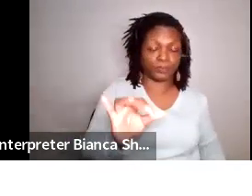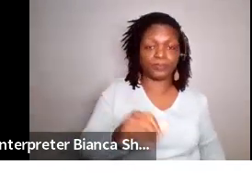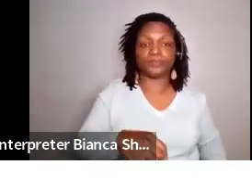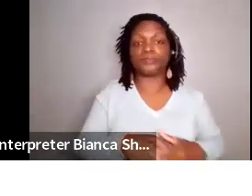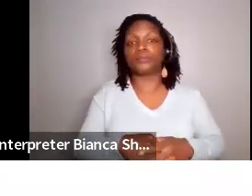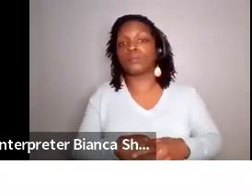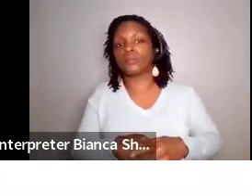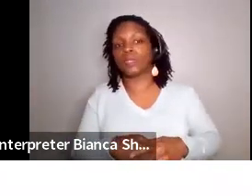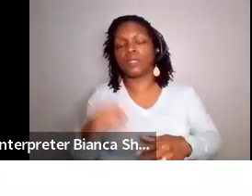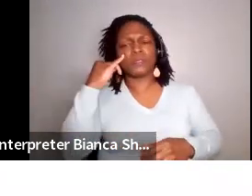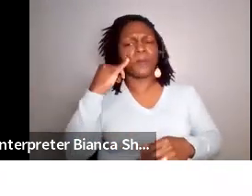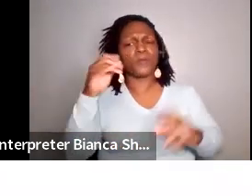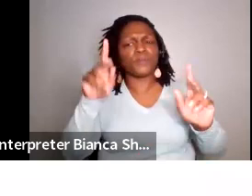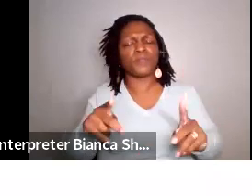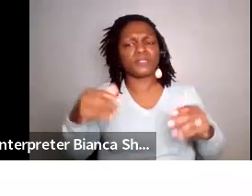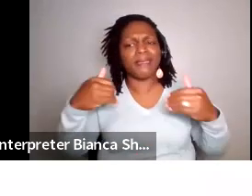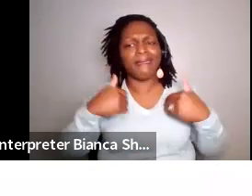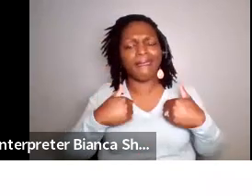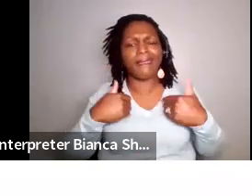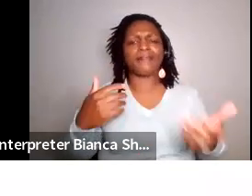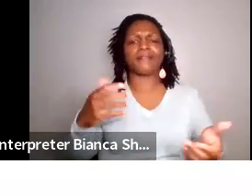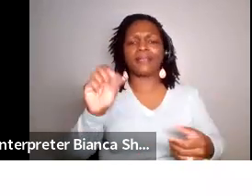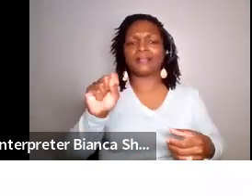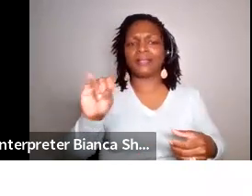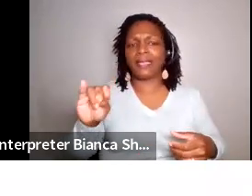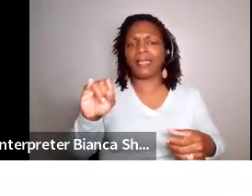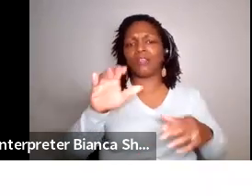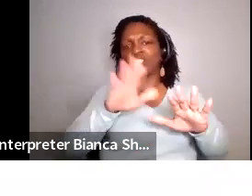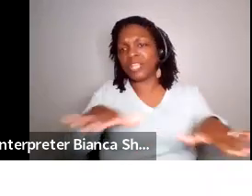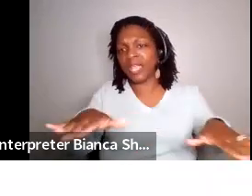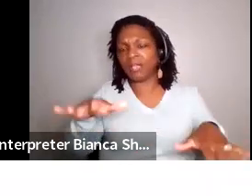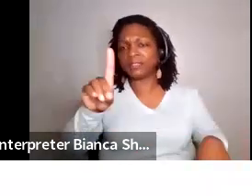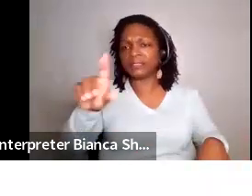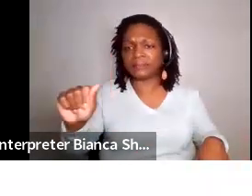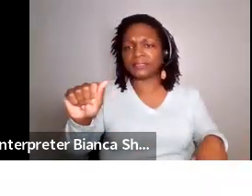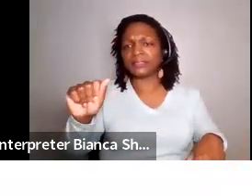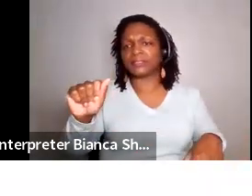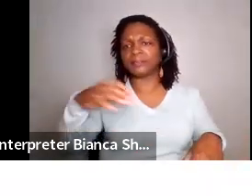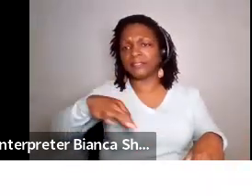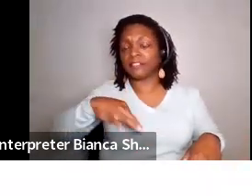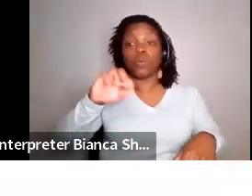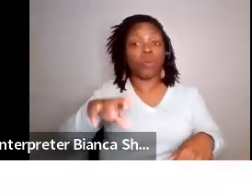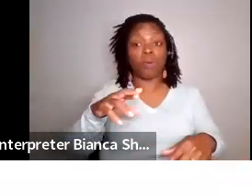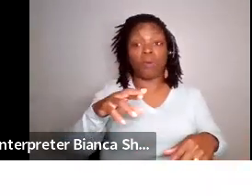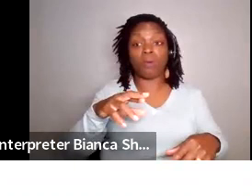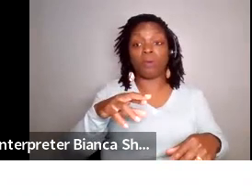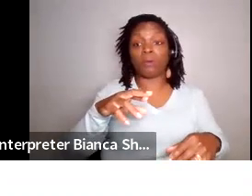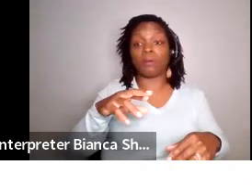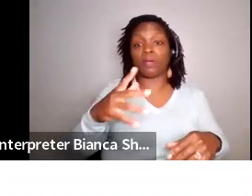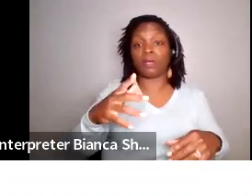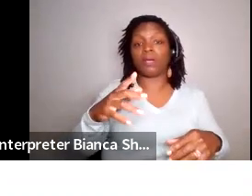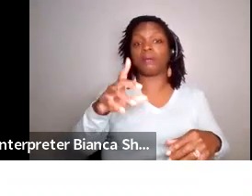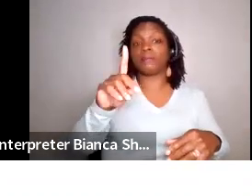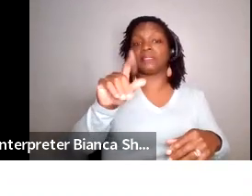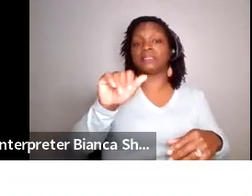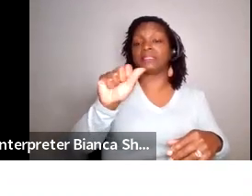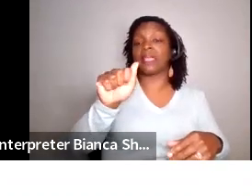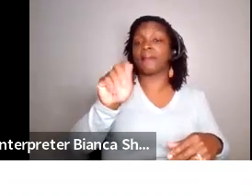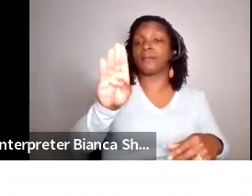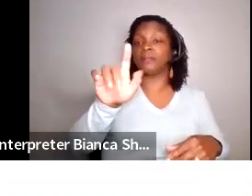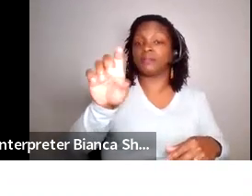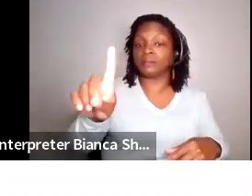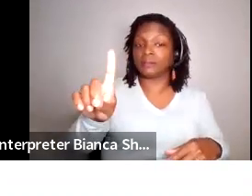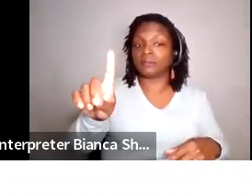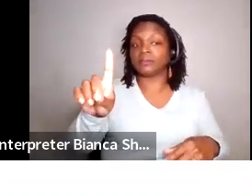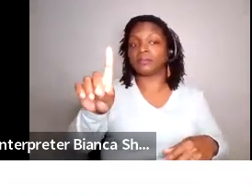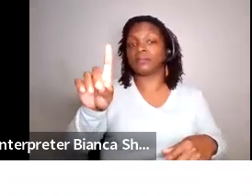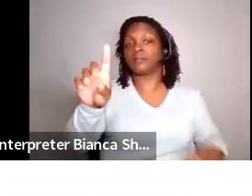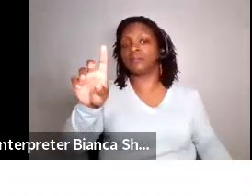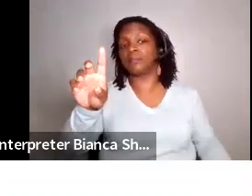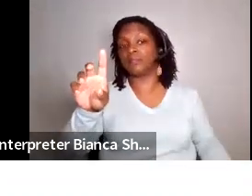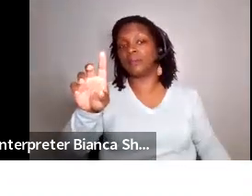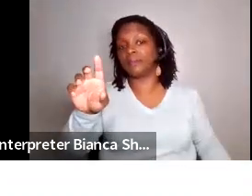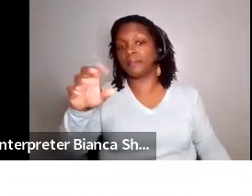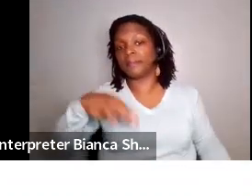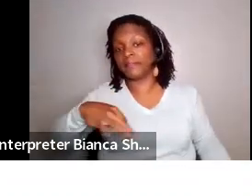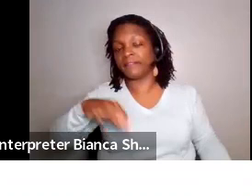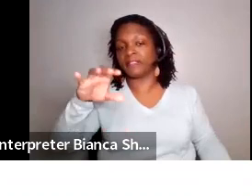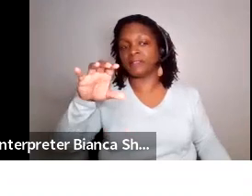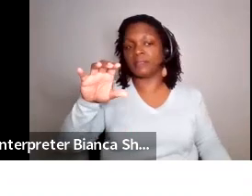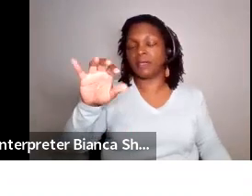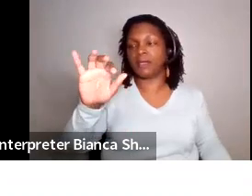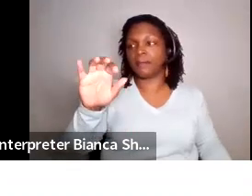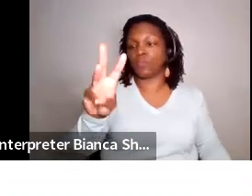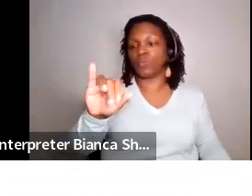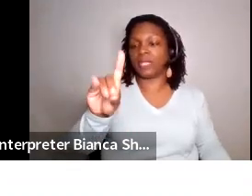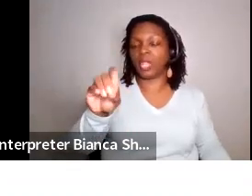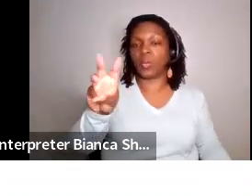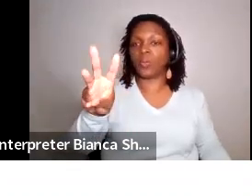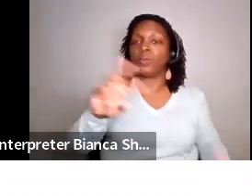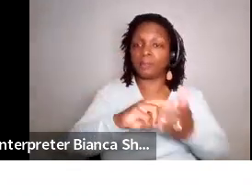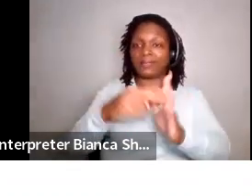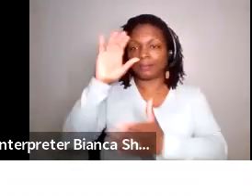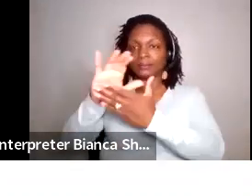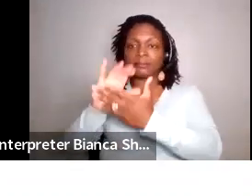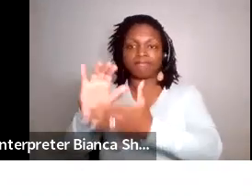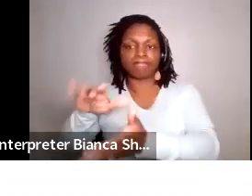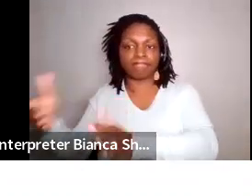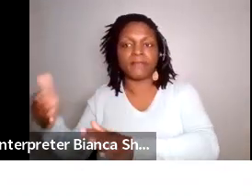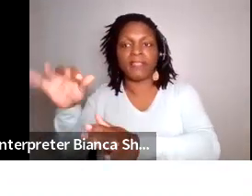And under the disability category. we have child disability, benefits, and this feast, or disabled with those benefits, you have to be at least age 14, but yet not have attained full age.